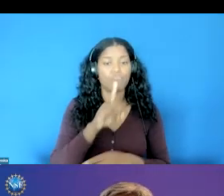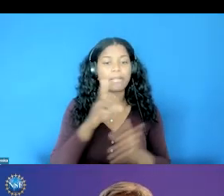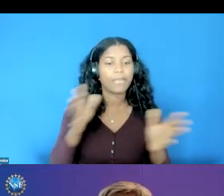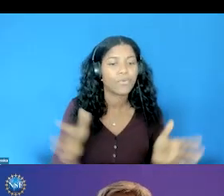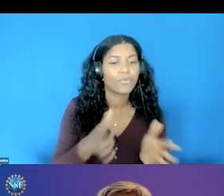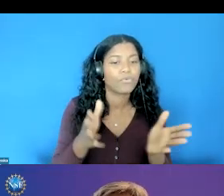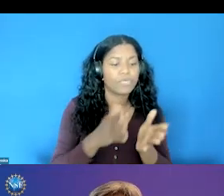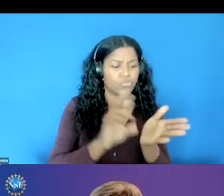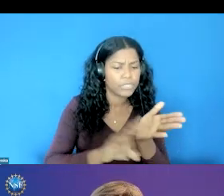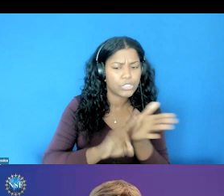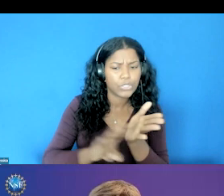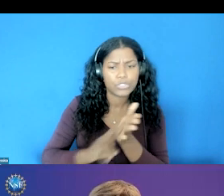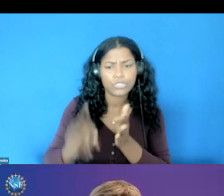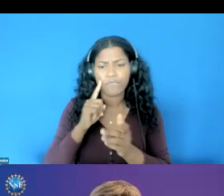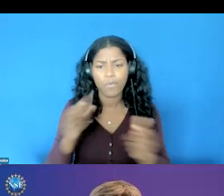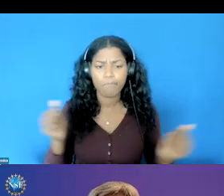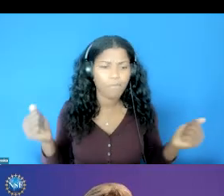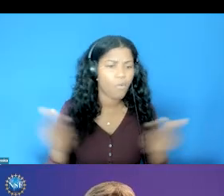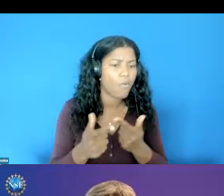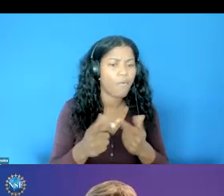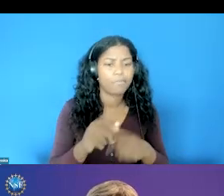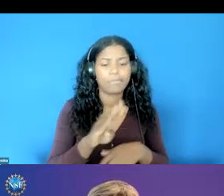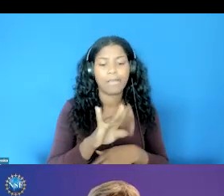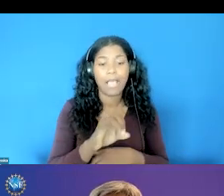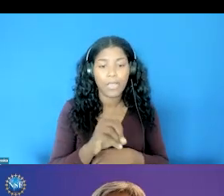across all biological sub-disciplines and other disciplines.